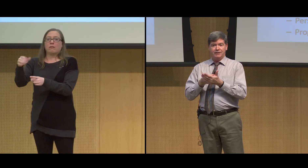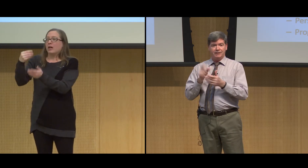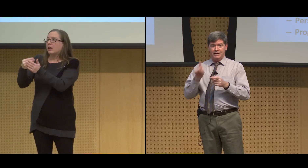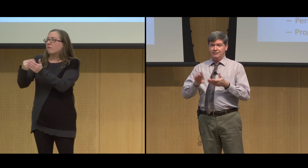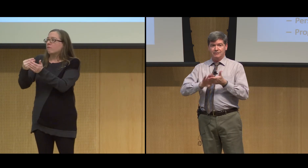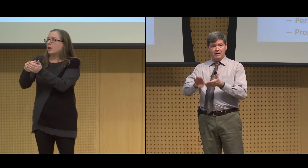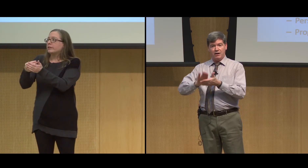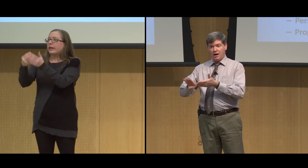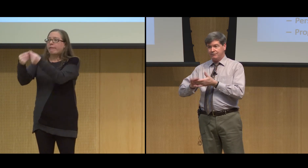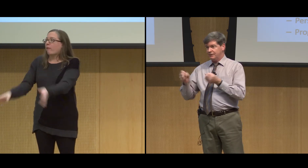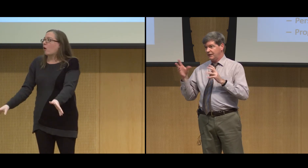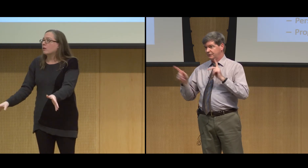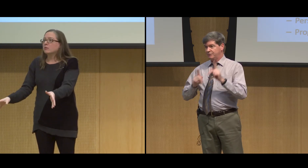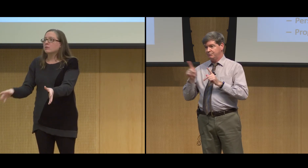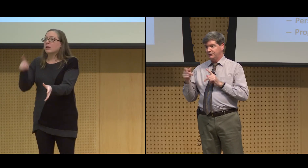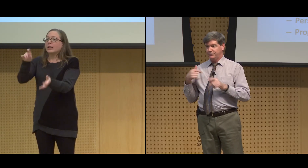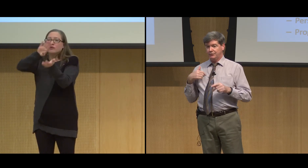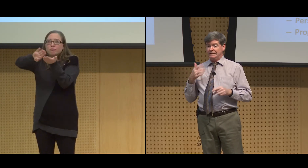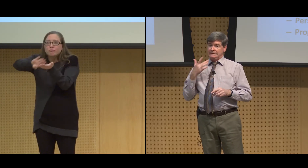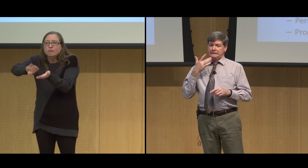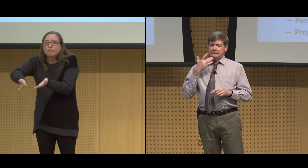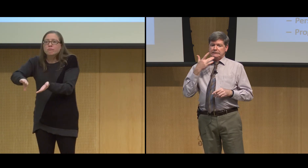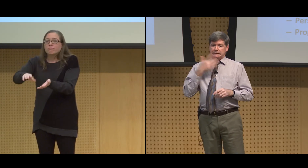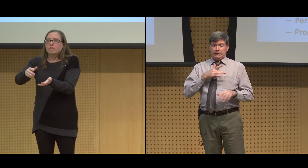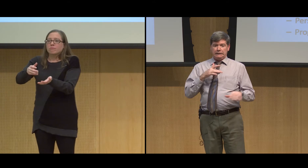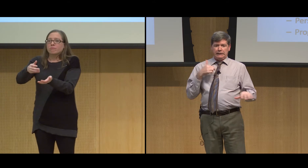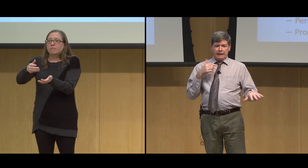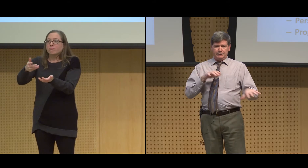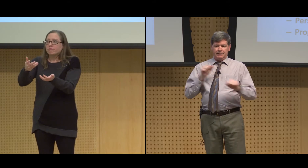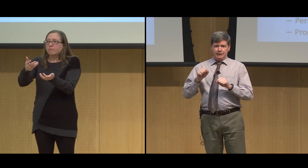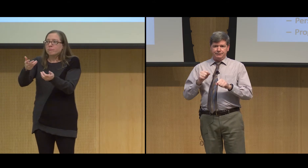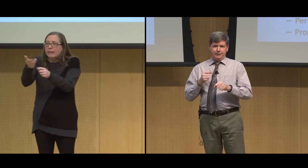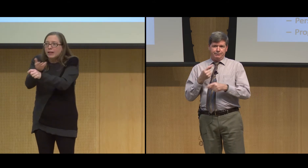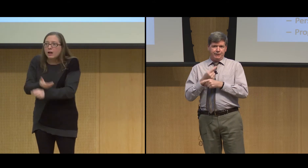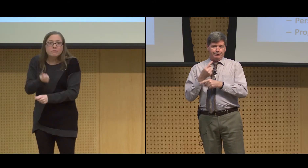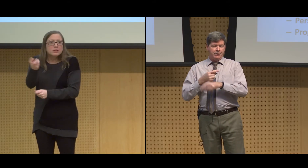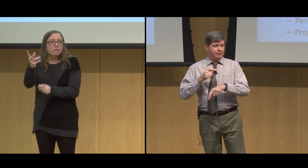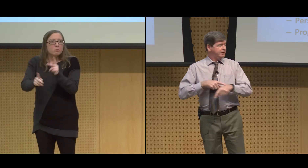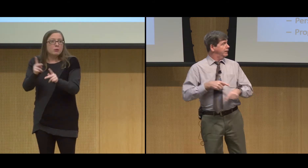and had to lay off lots of people, so luckily, I--I left at a proper time.